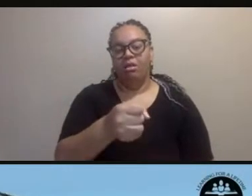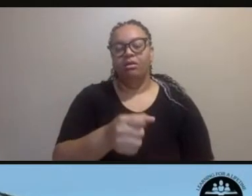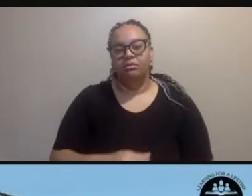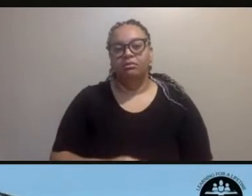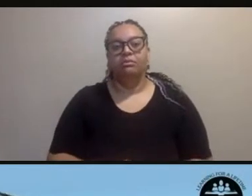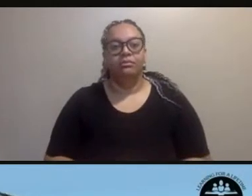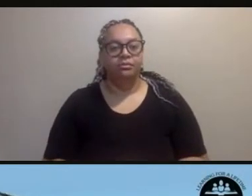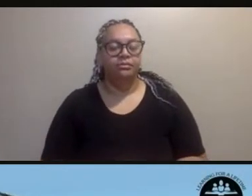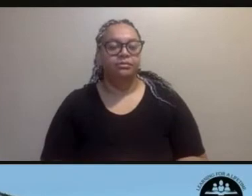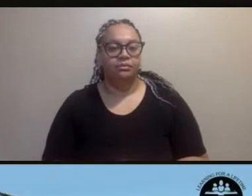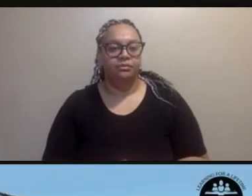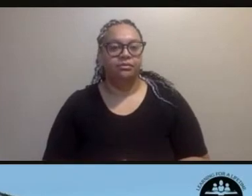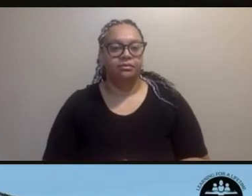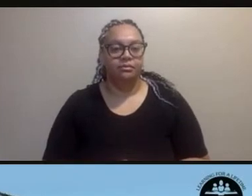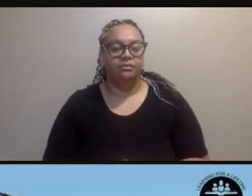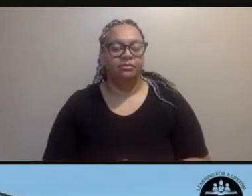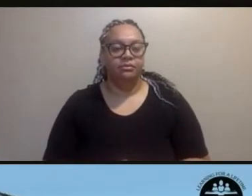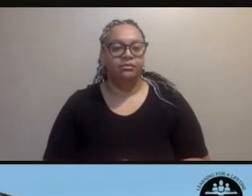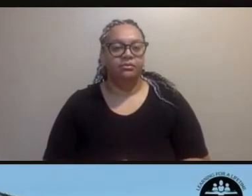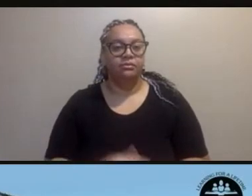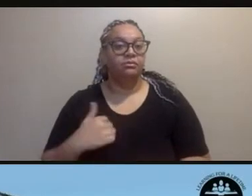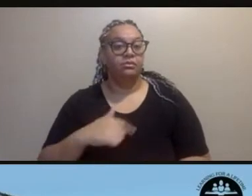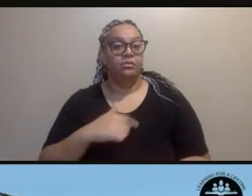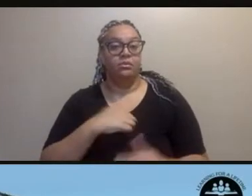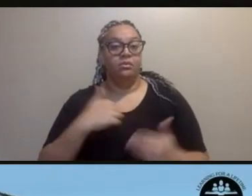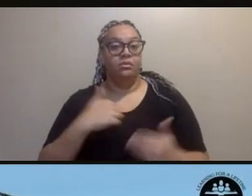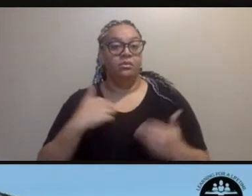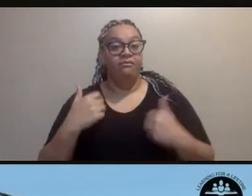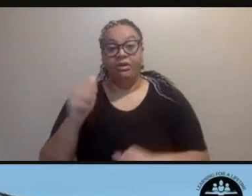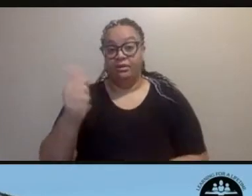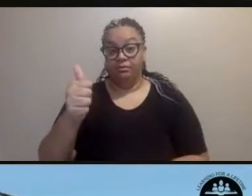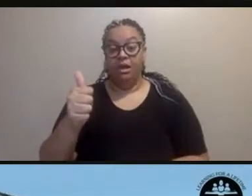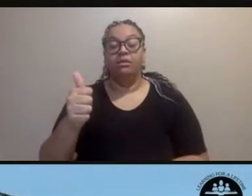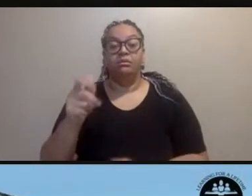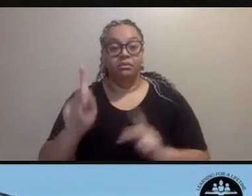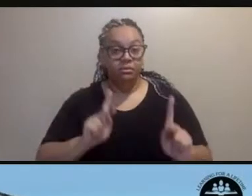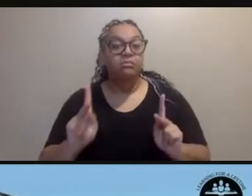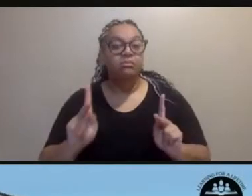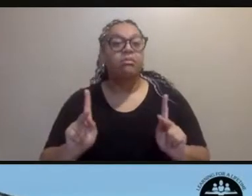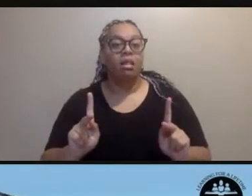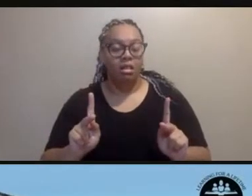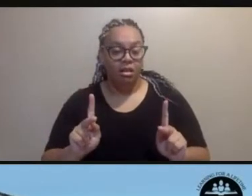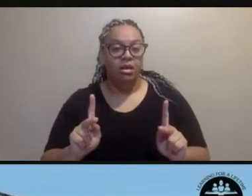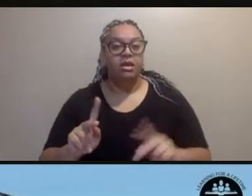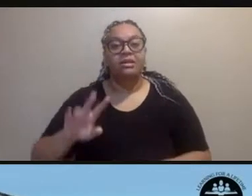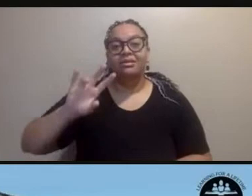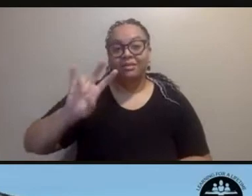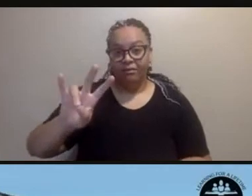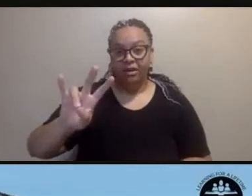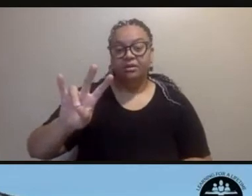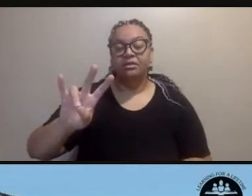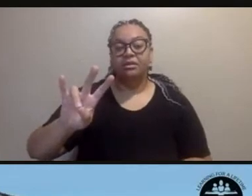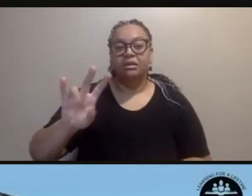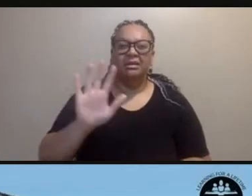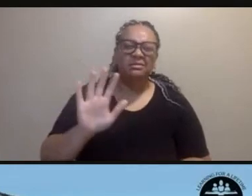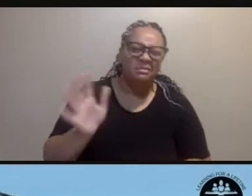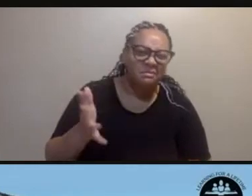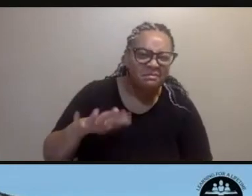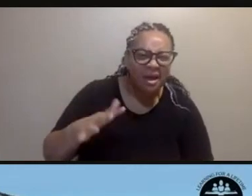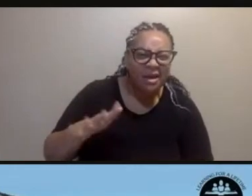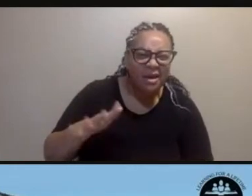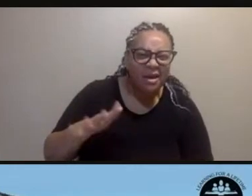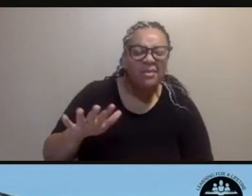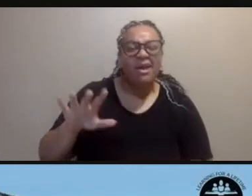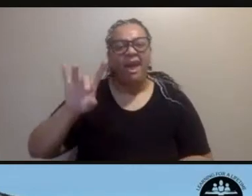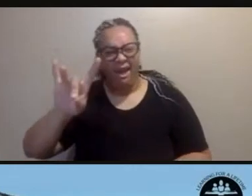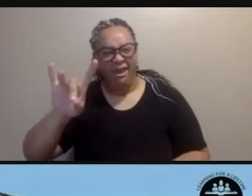TO OUR PLAN BY NOVEMBER 8 THAT